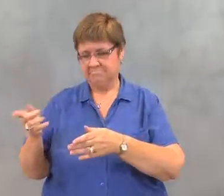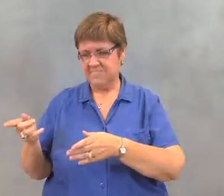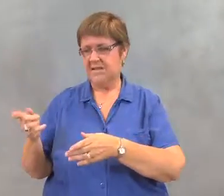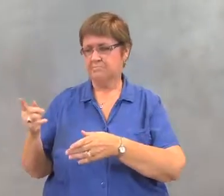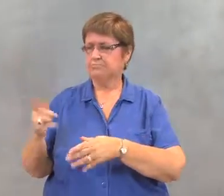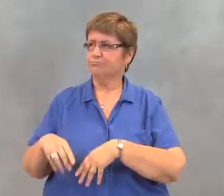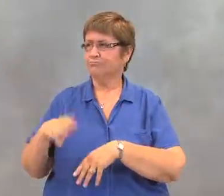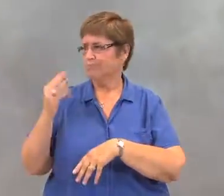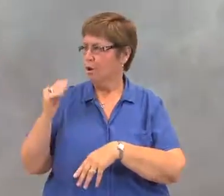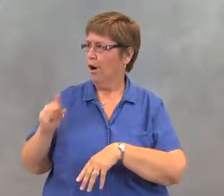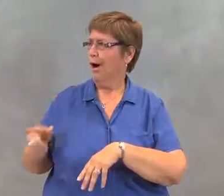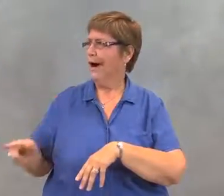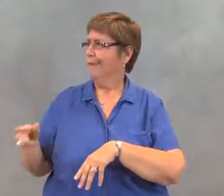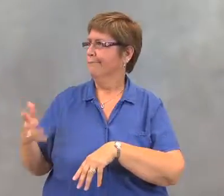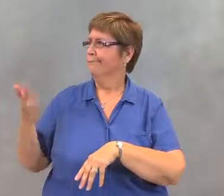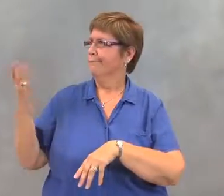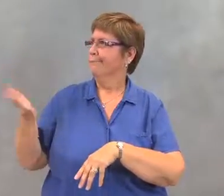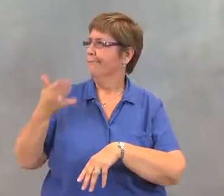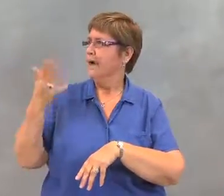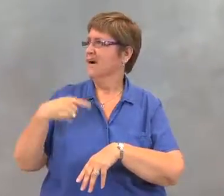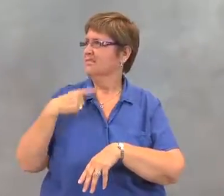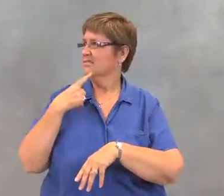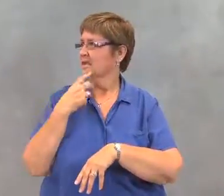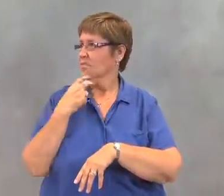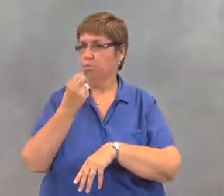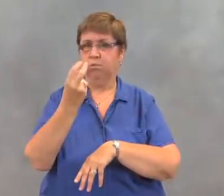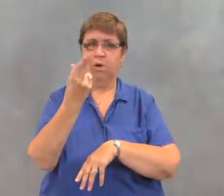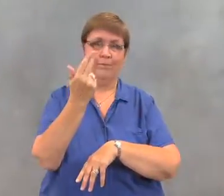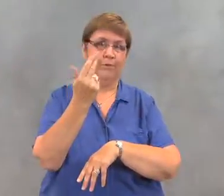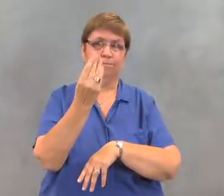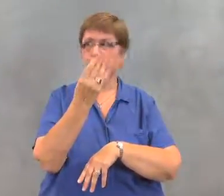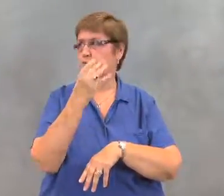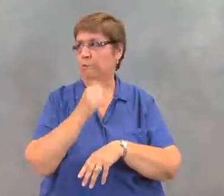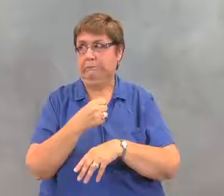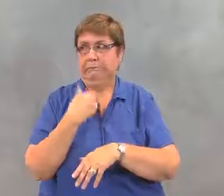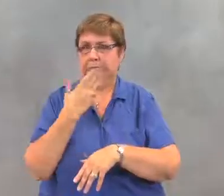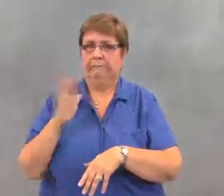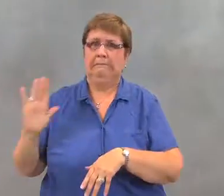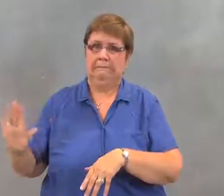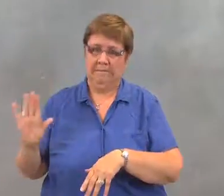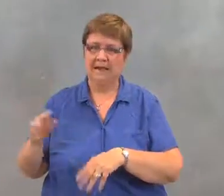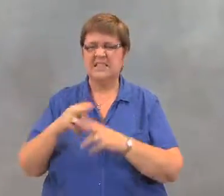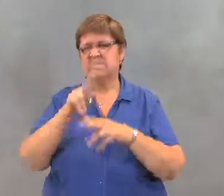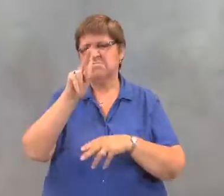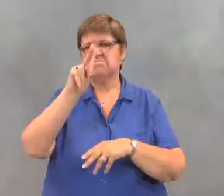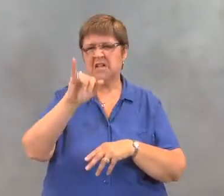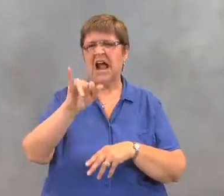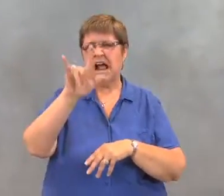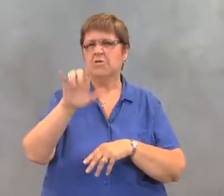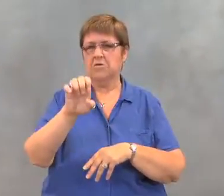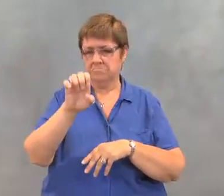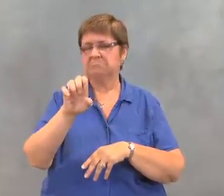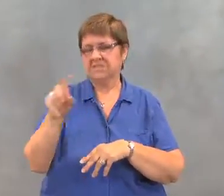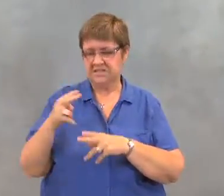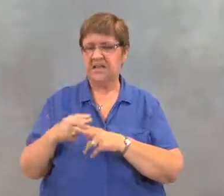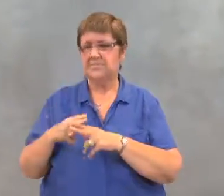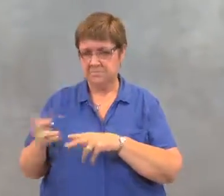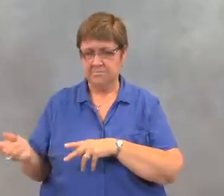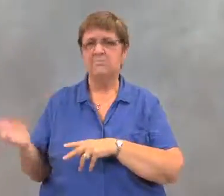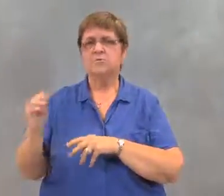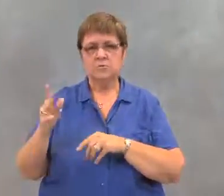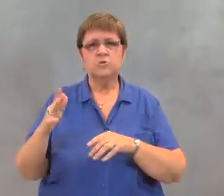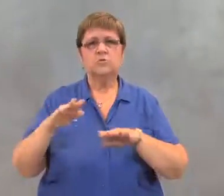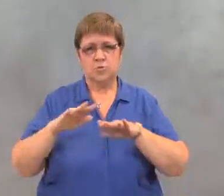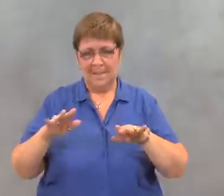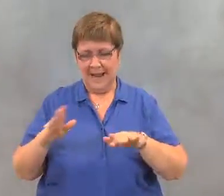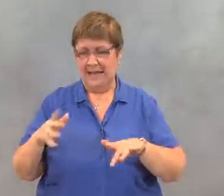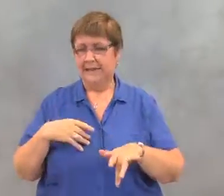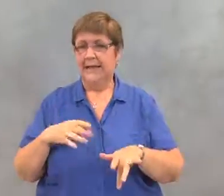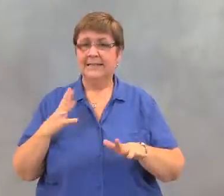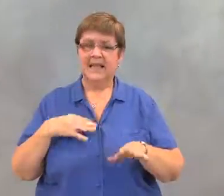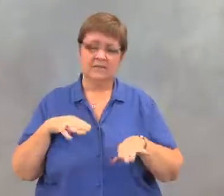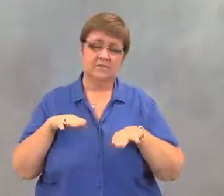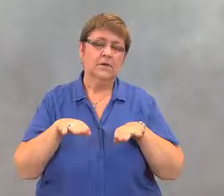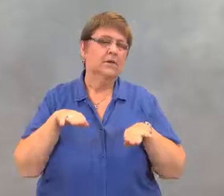The boy, Kyle, I'd say was about 12 to 14 years old then, he went swimming too.